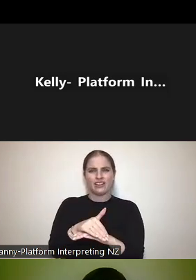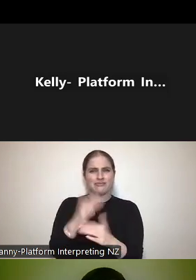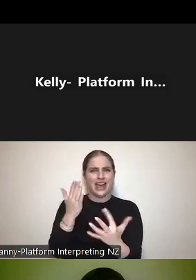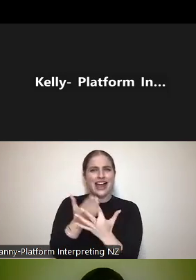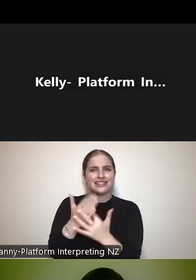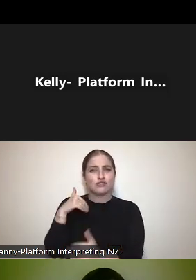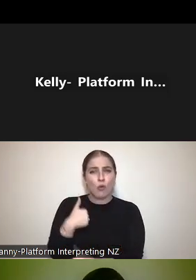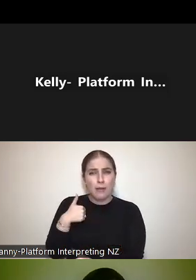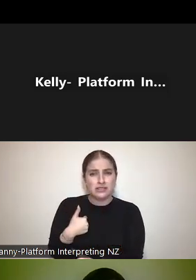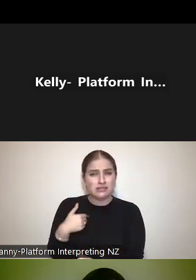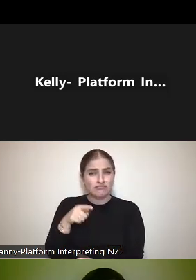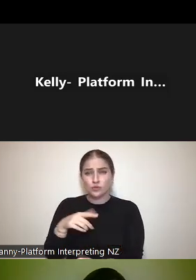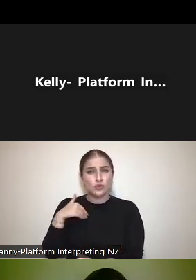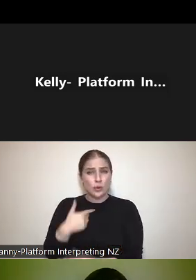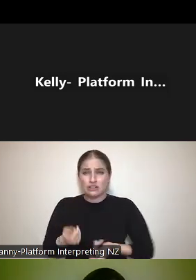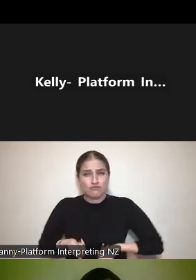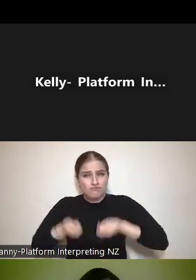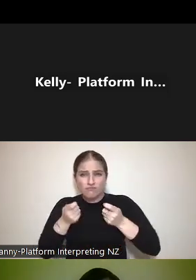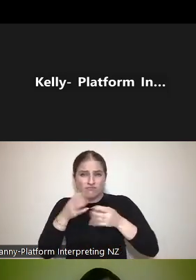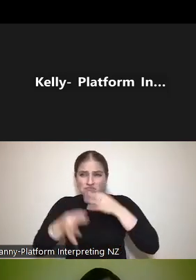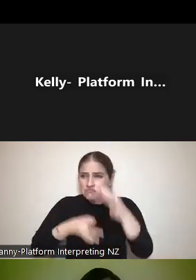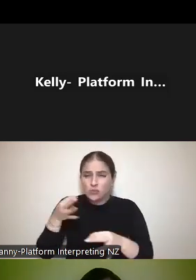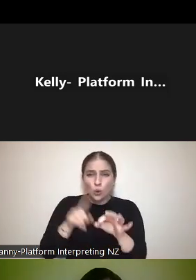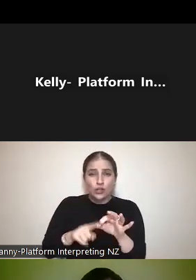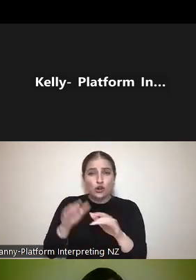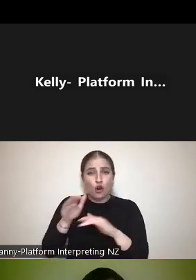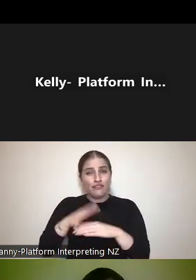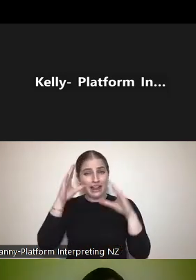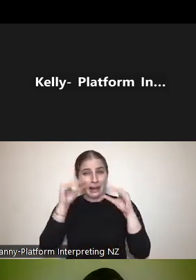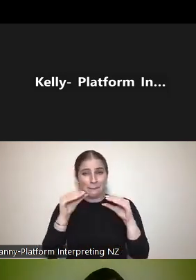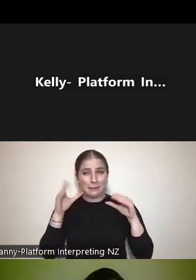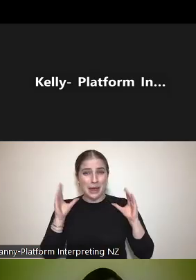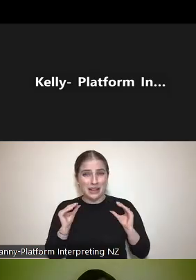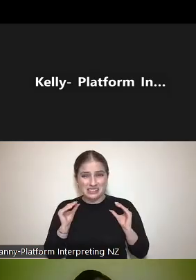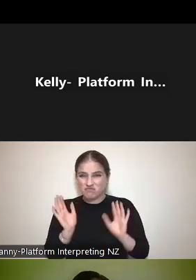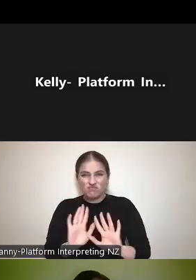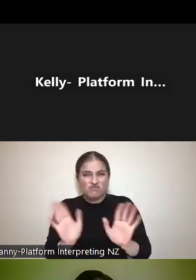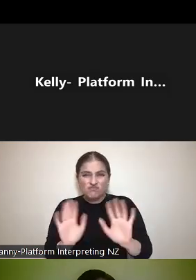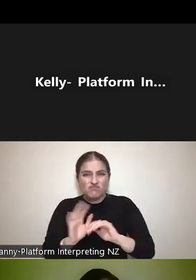need to be asking questions about impairments. But by just saying, hey, would people like to say